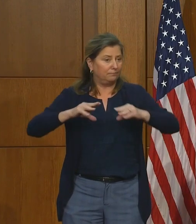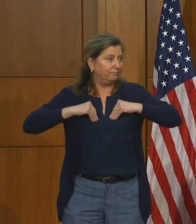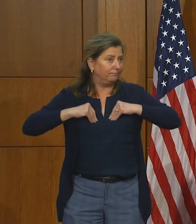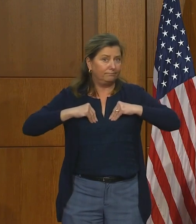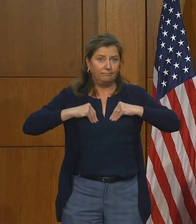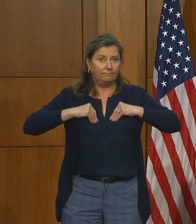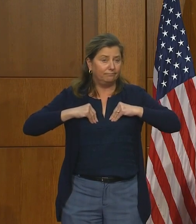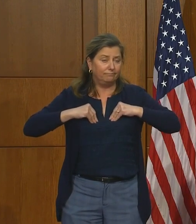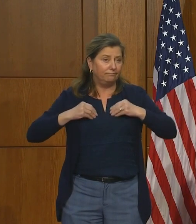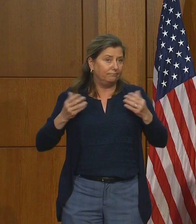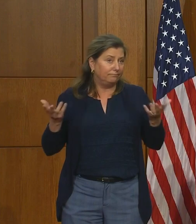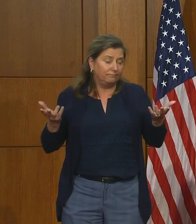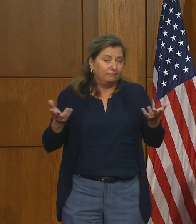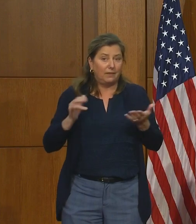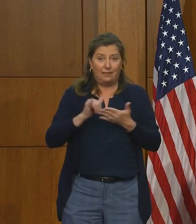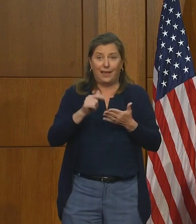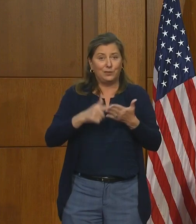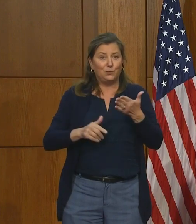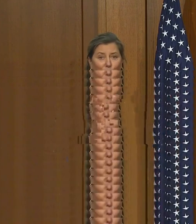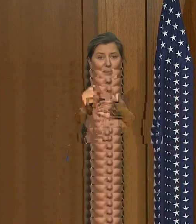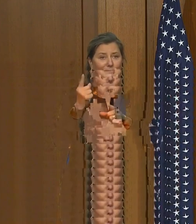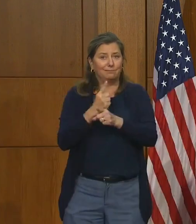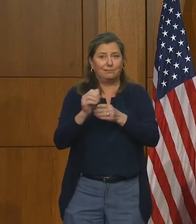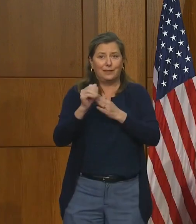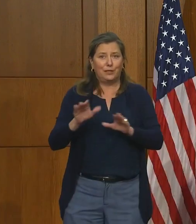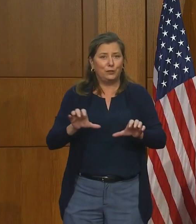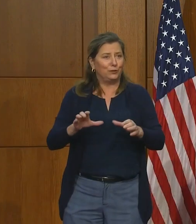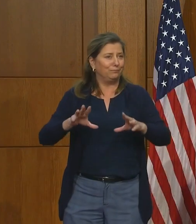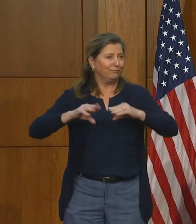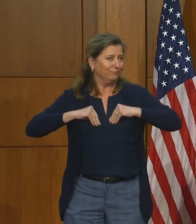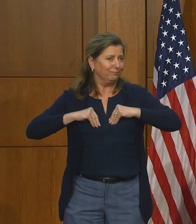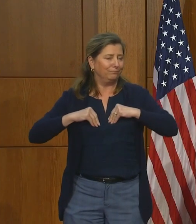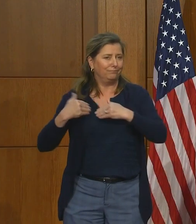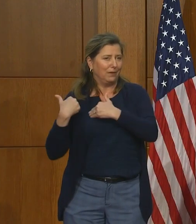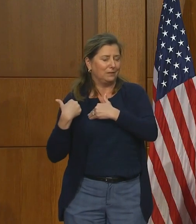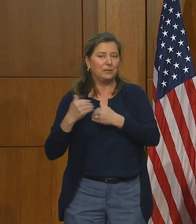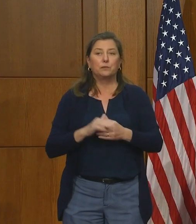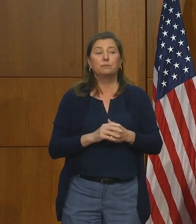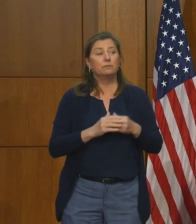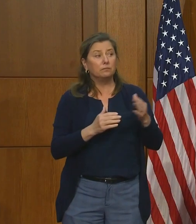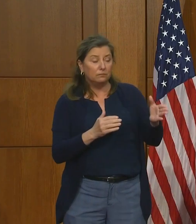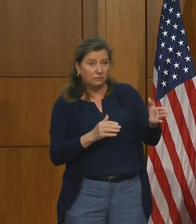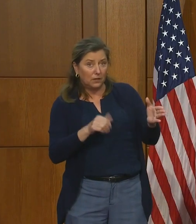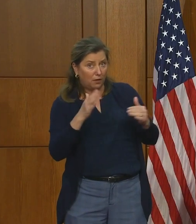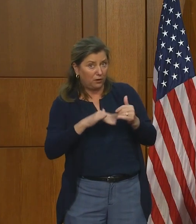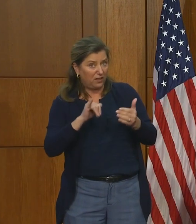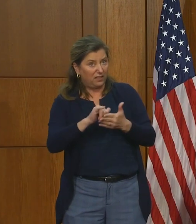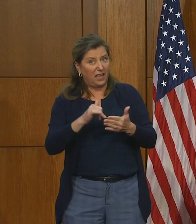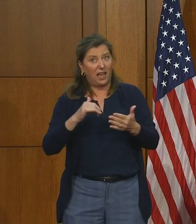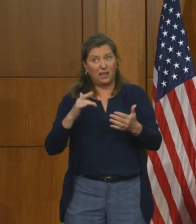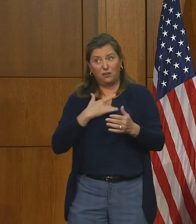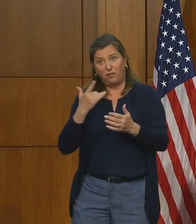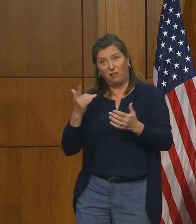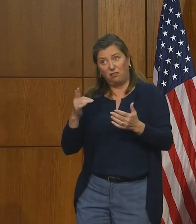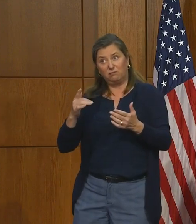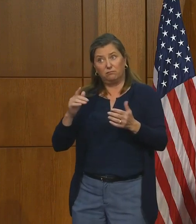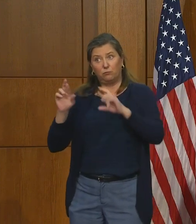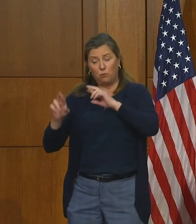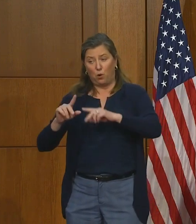THIS I THAT WAS DONE I TAKE OWNERSHIP OF THAT- AND THAT'S